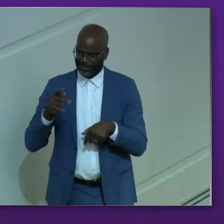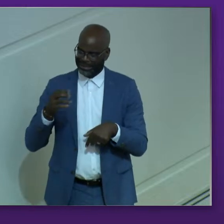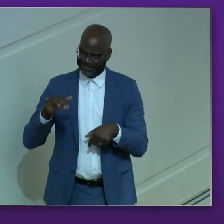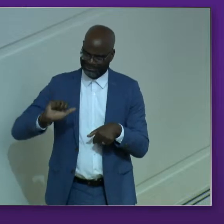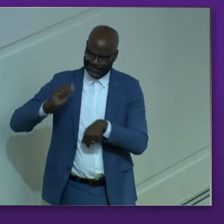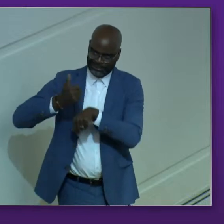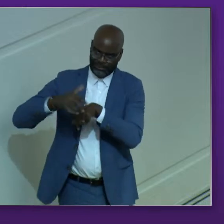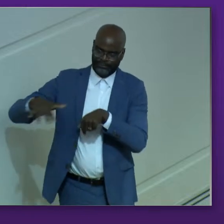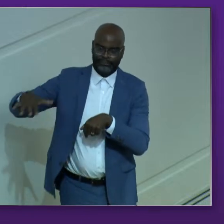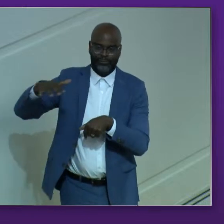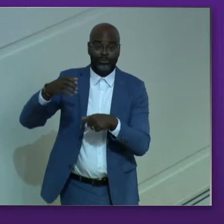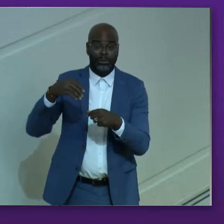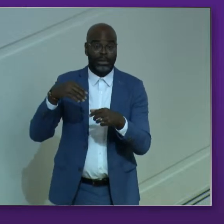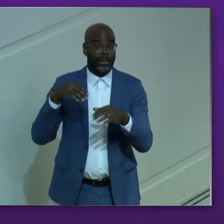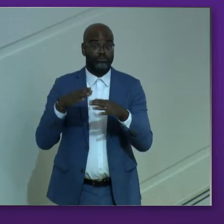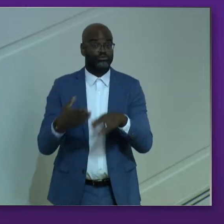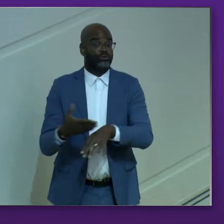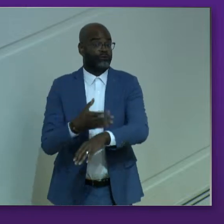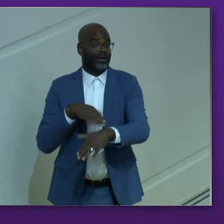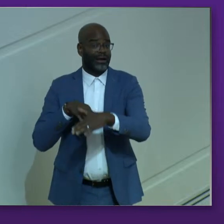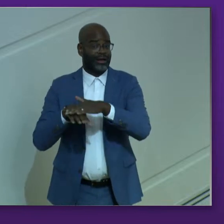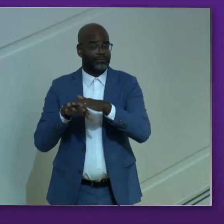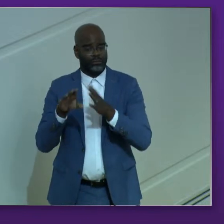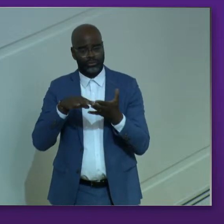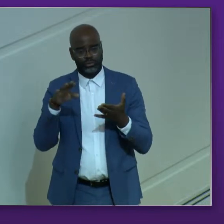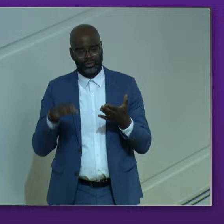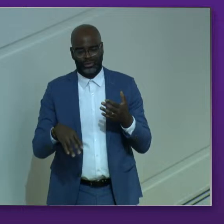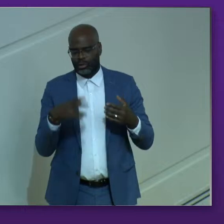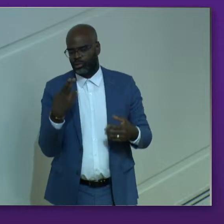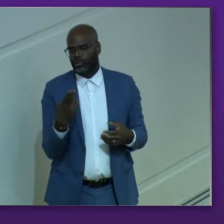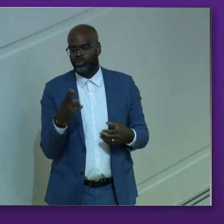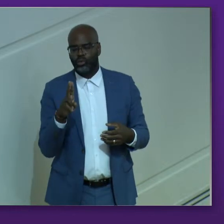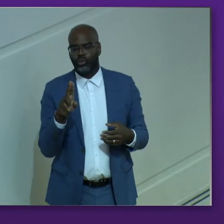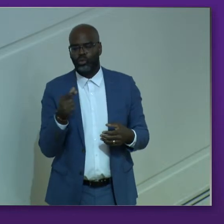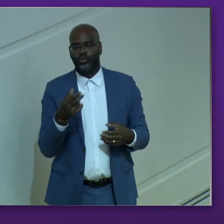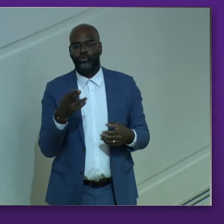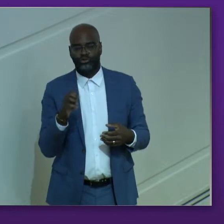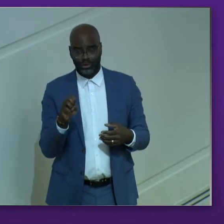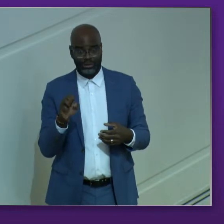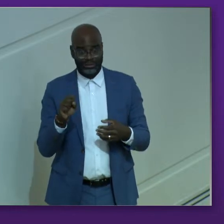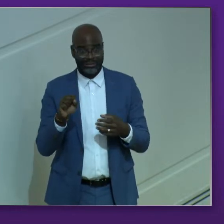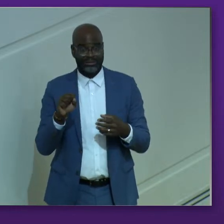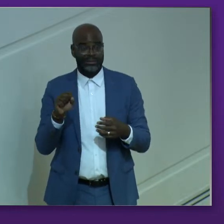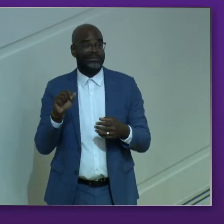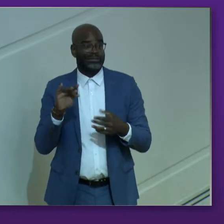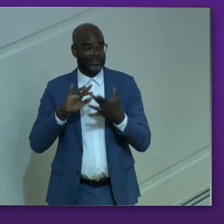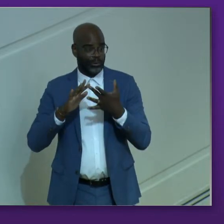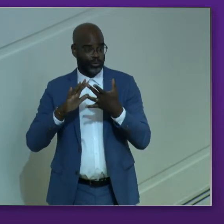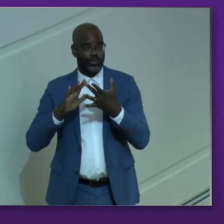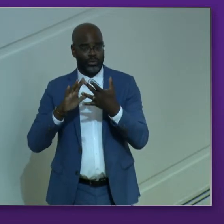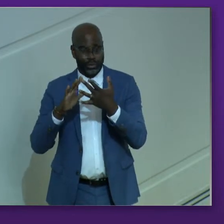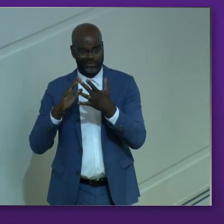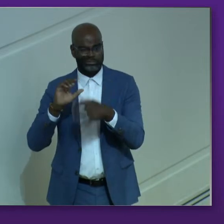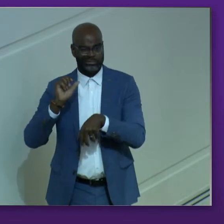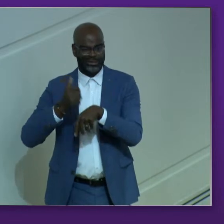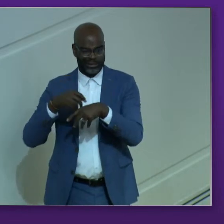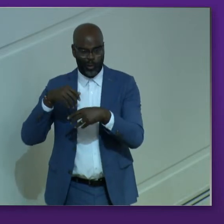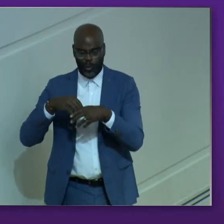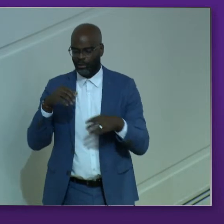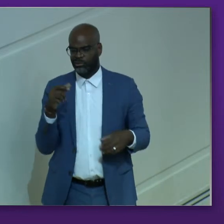ACCOMPLISHMENT THIS YEAR IS ANOTHER. ANOTHERTHAT WILL IMPROVE ACCESS FOR OUR STUDENTS